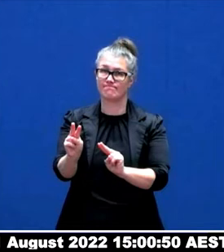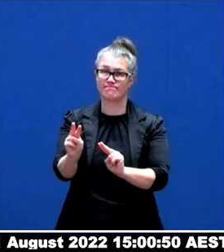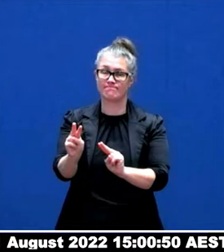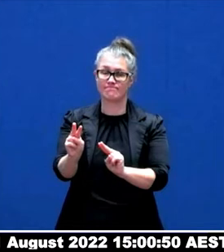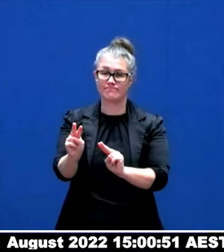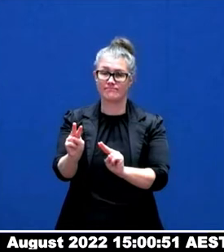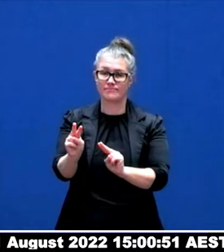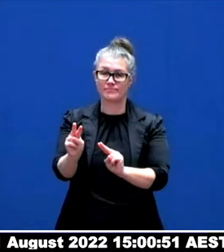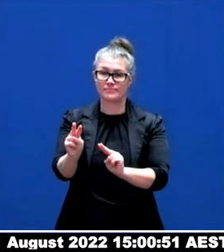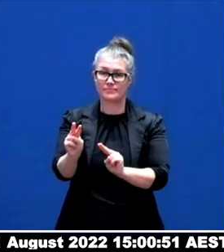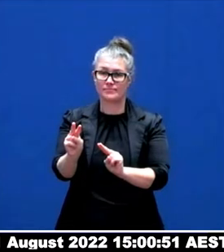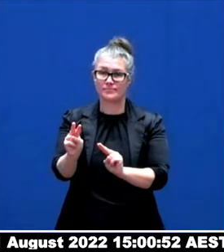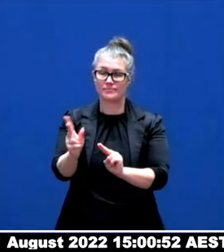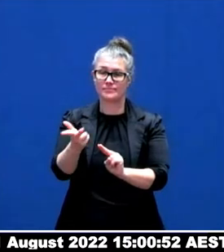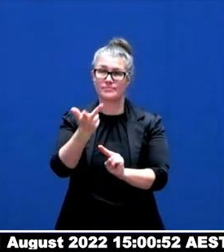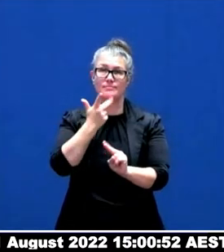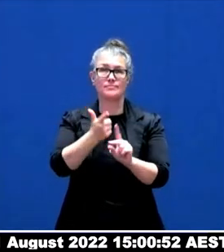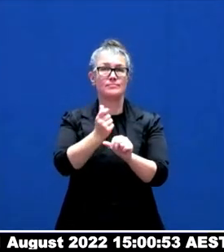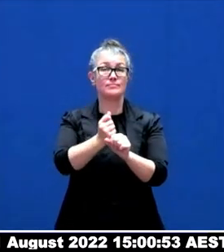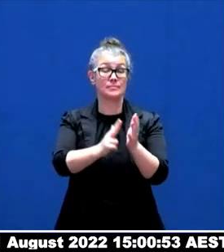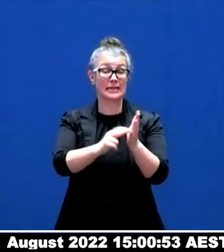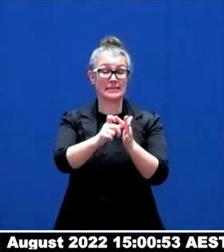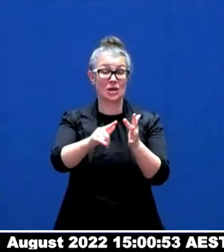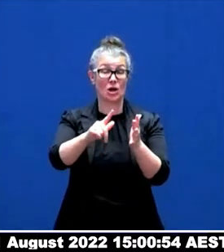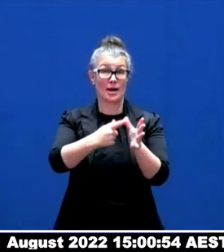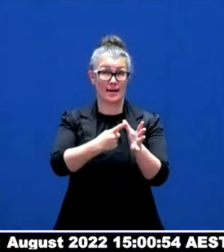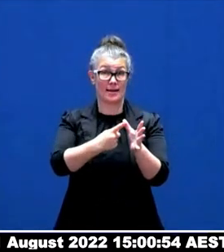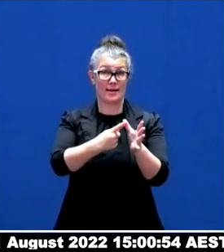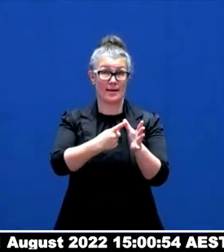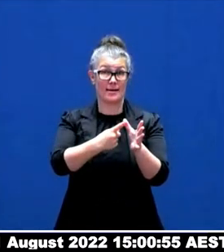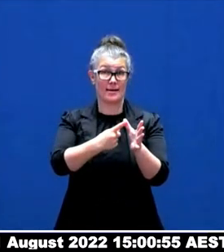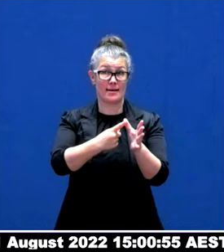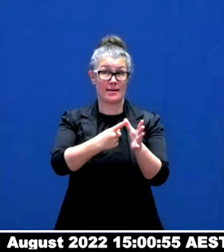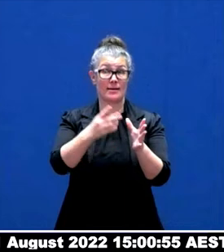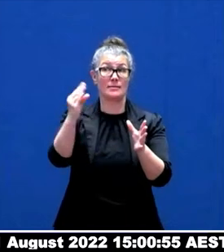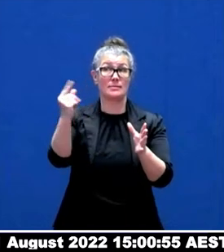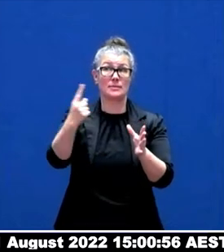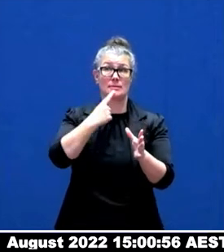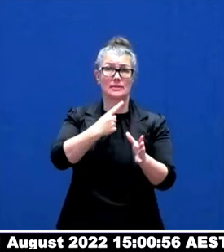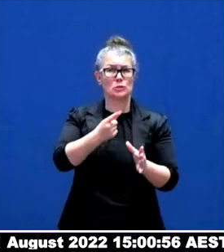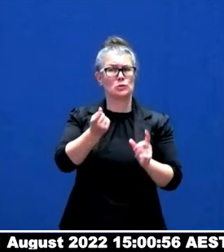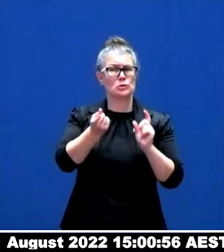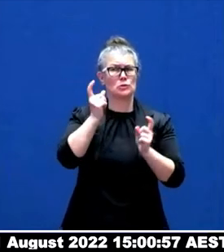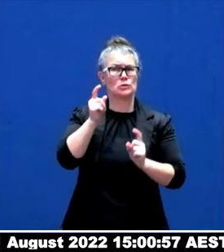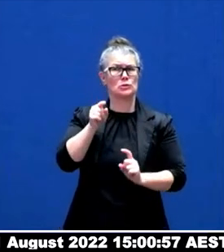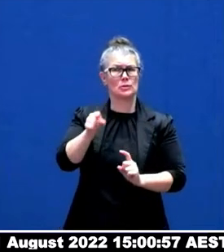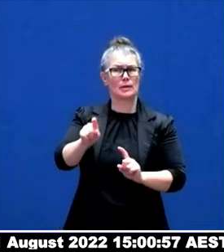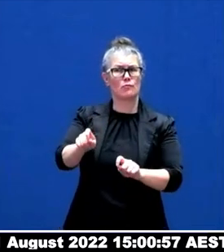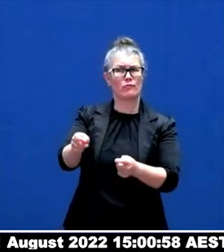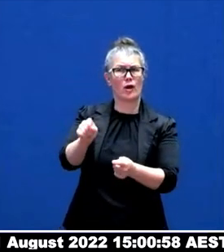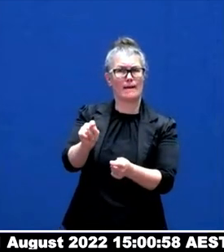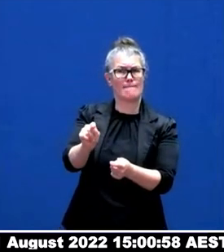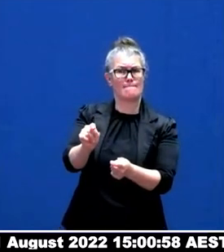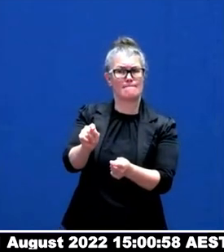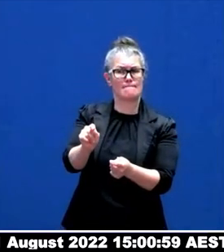If the NDIA becomes aware that there are some concerns that a provider is being paid